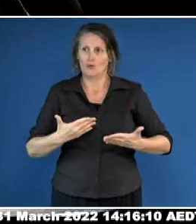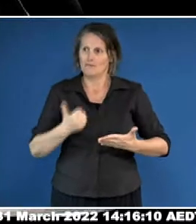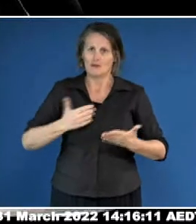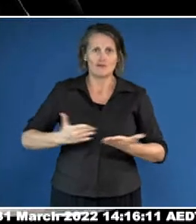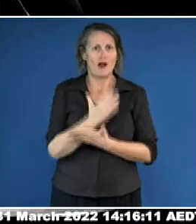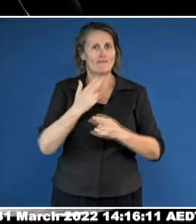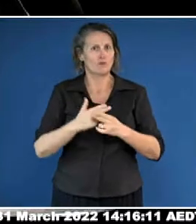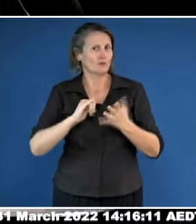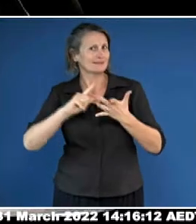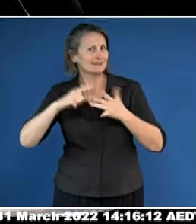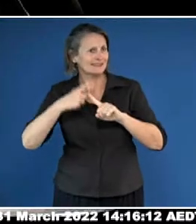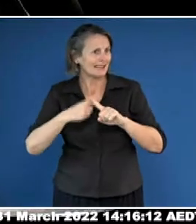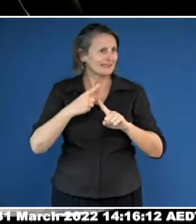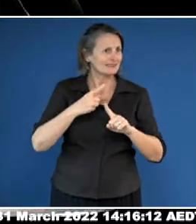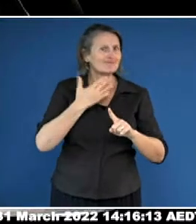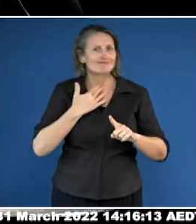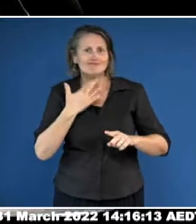speak about and wanted to be on the agenda.